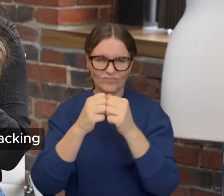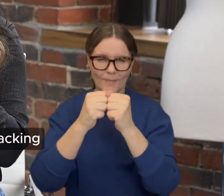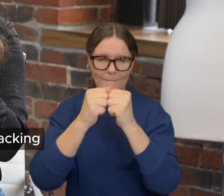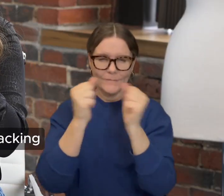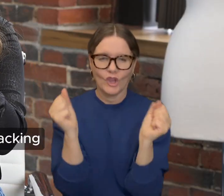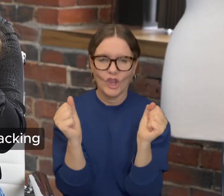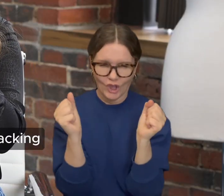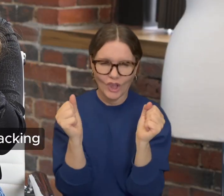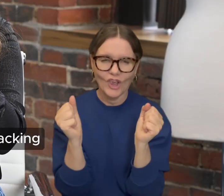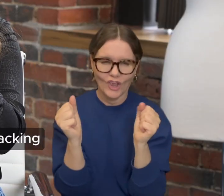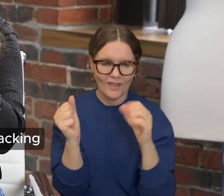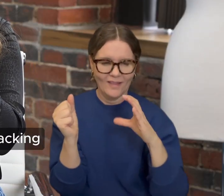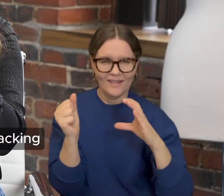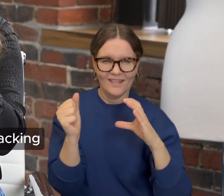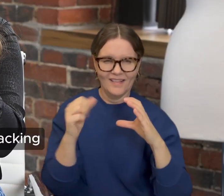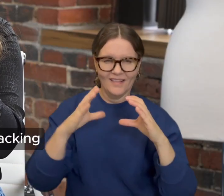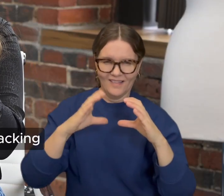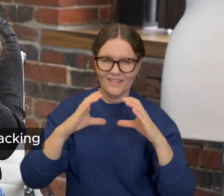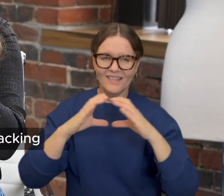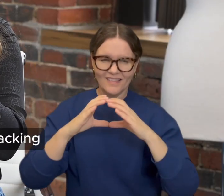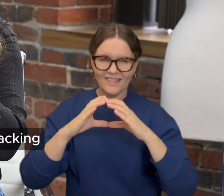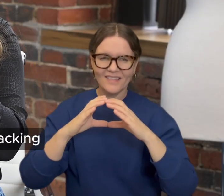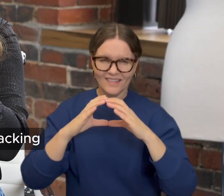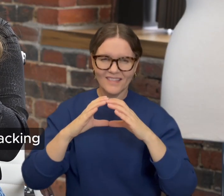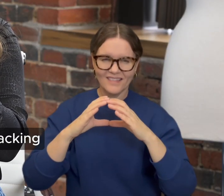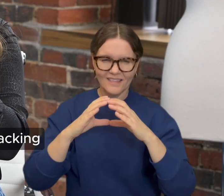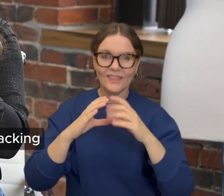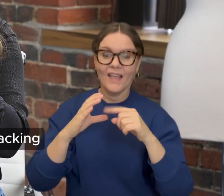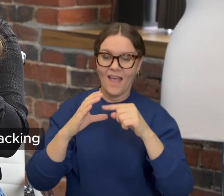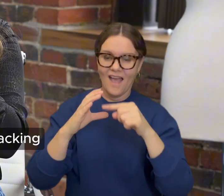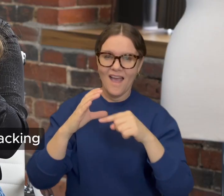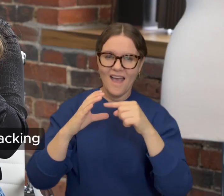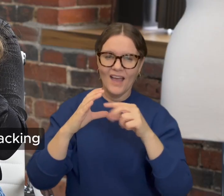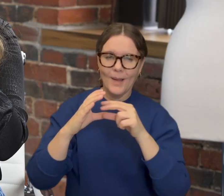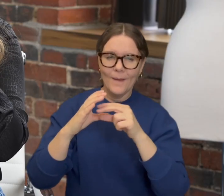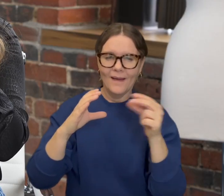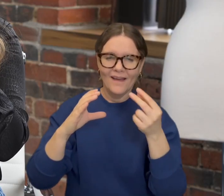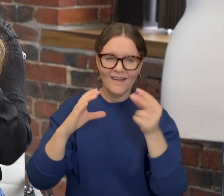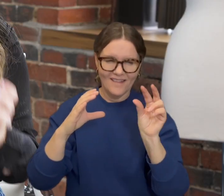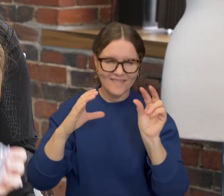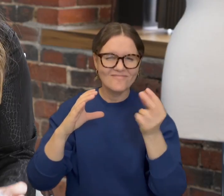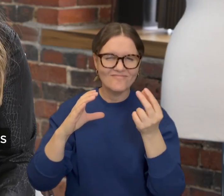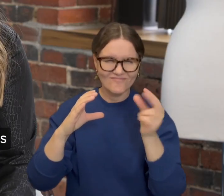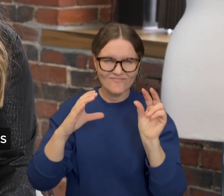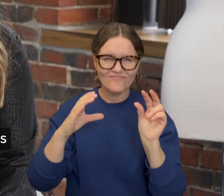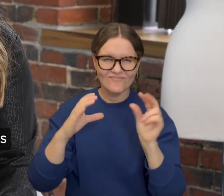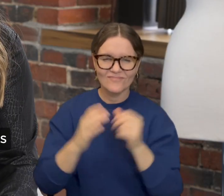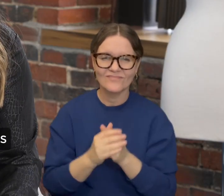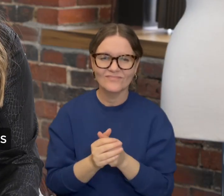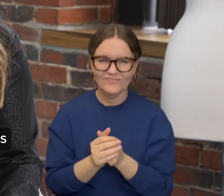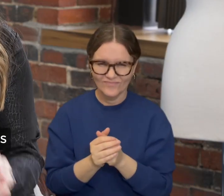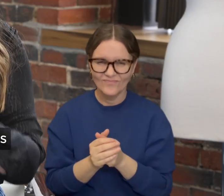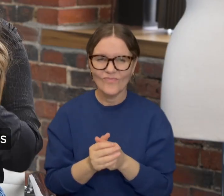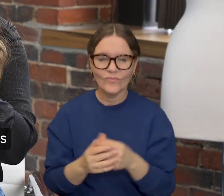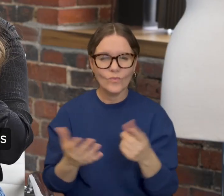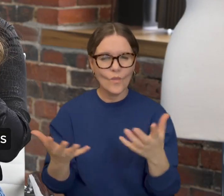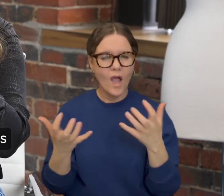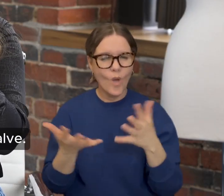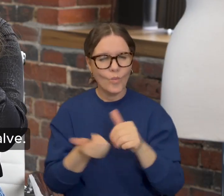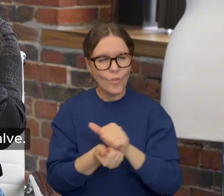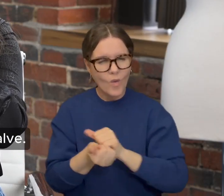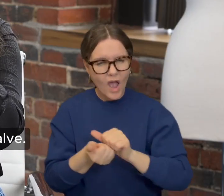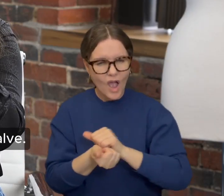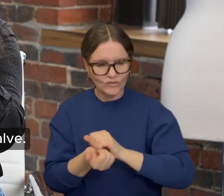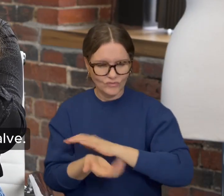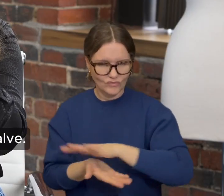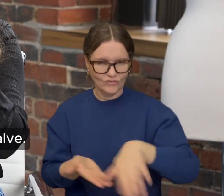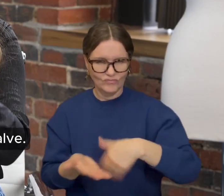you'll pull on the container backing so that the bowl releases and you can remove the valve